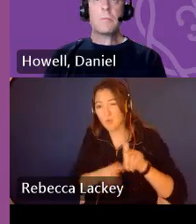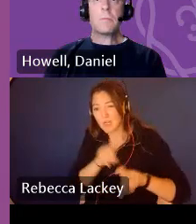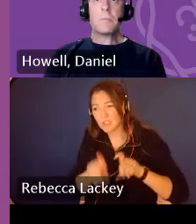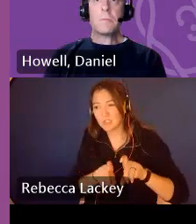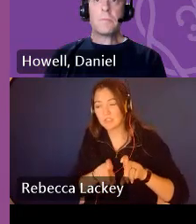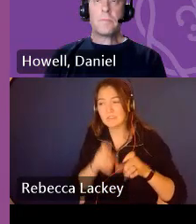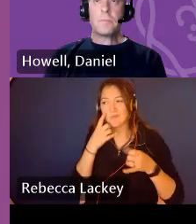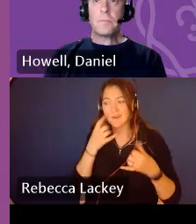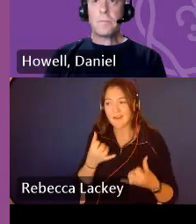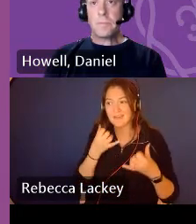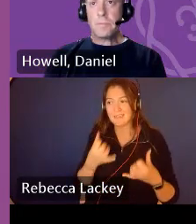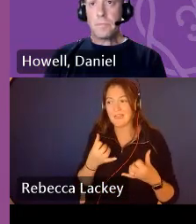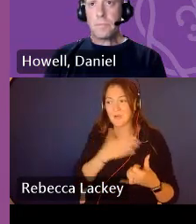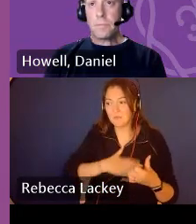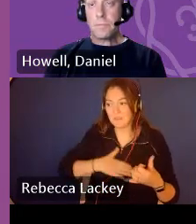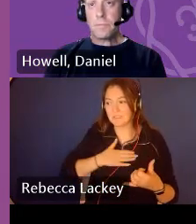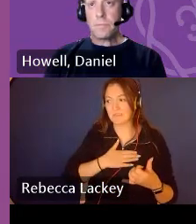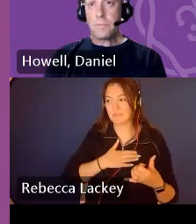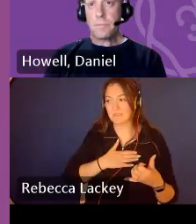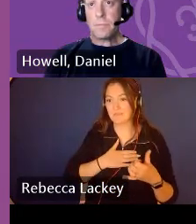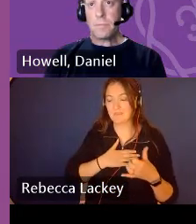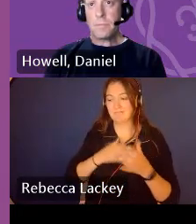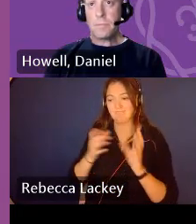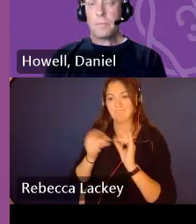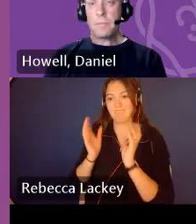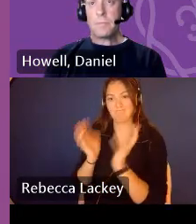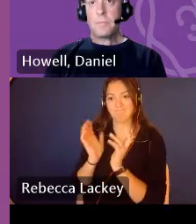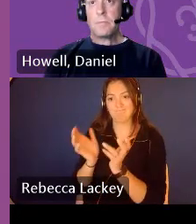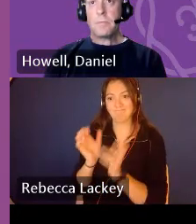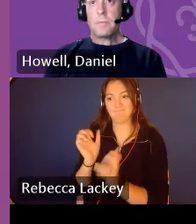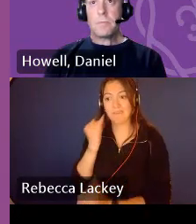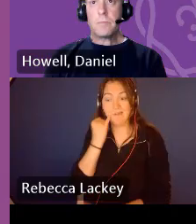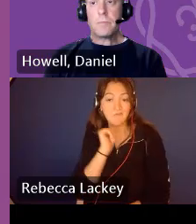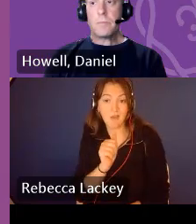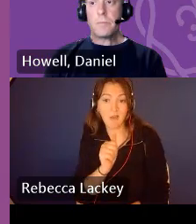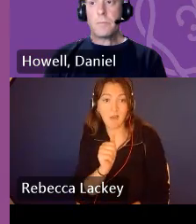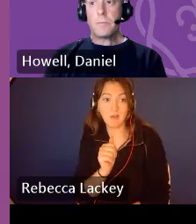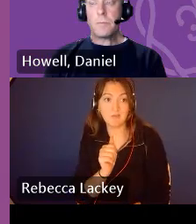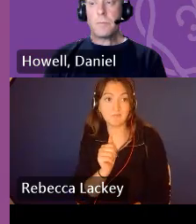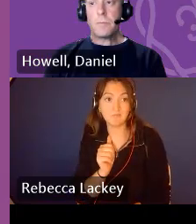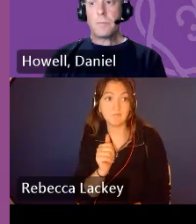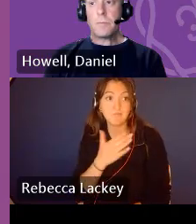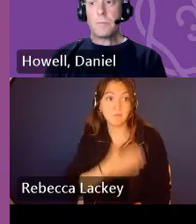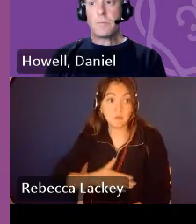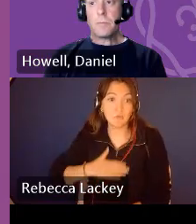this time, please put them in the chat. Otherwise, um, we do appreciate your,